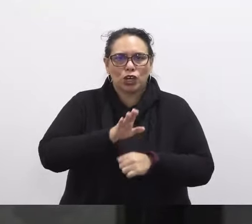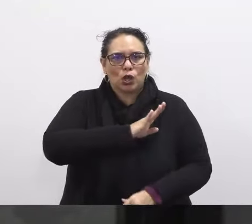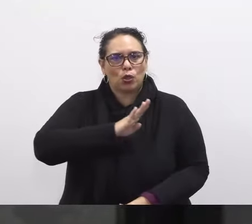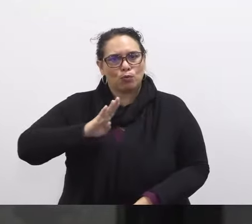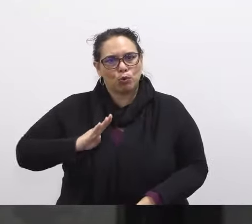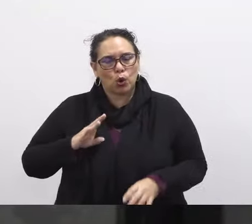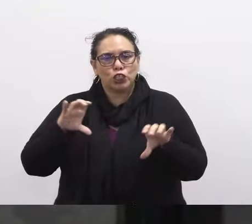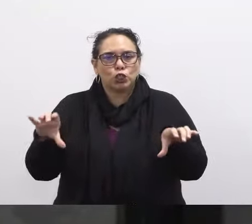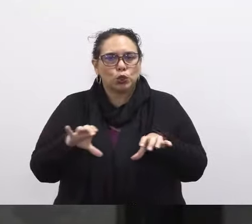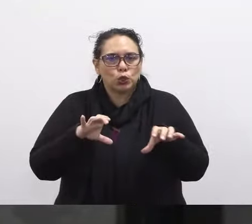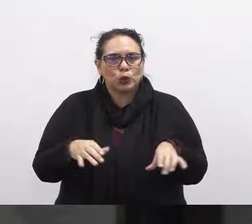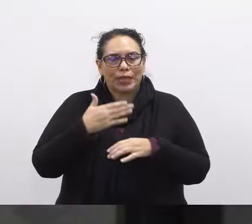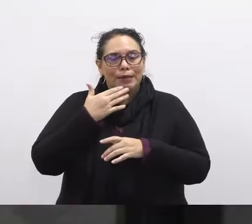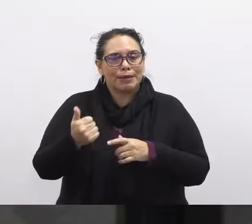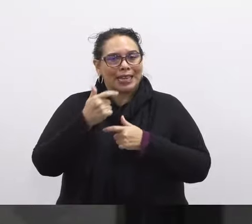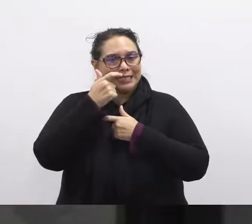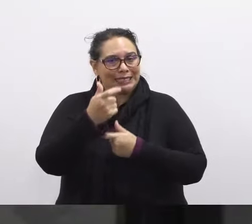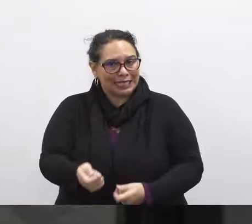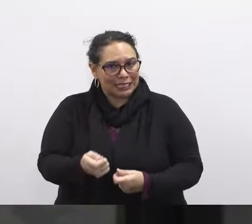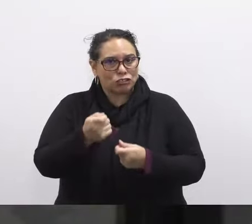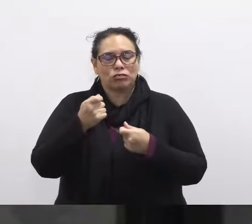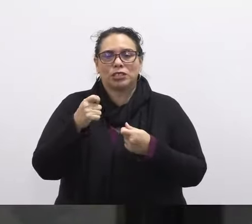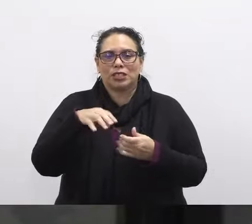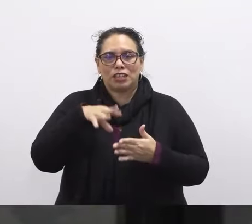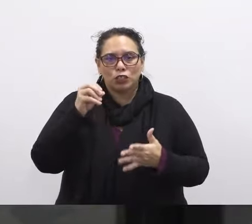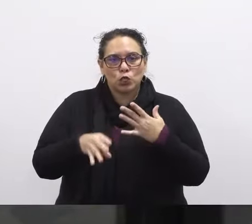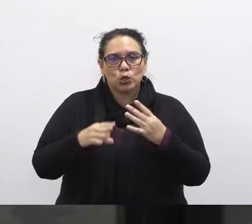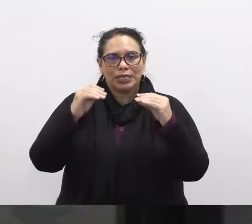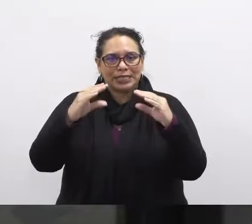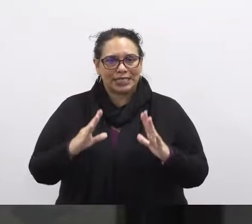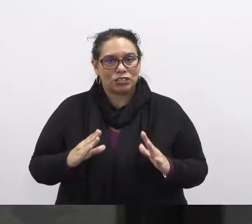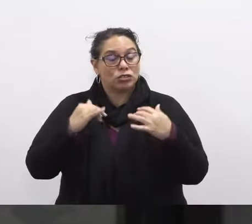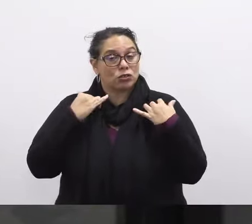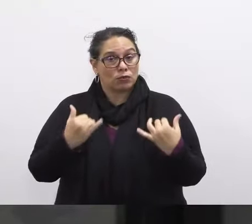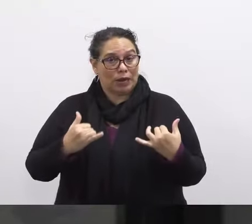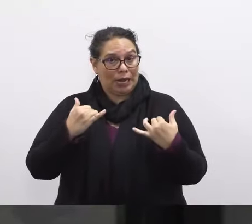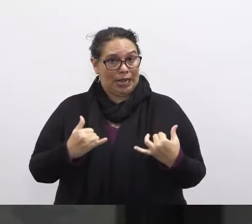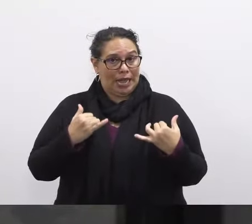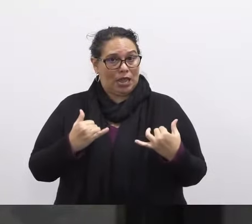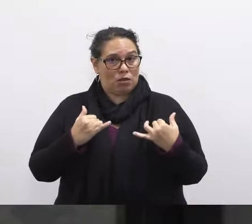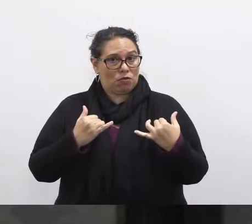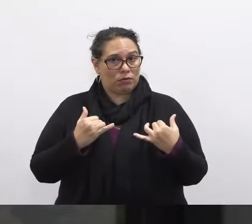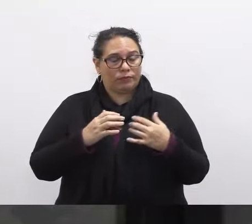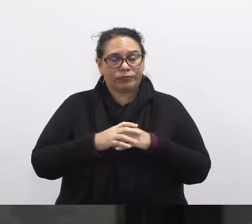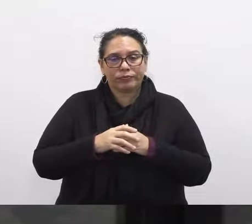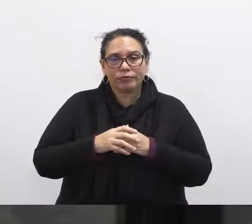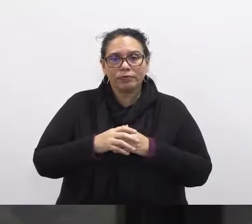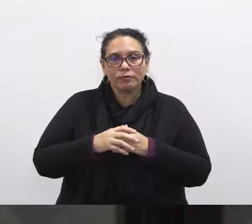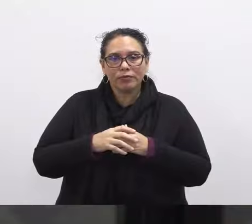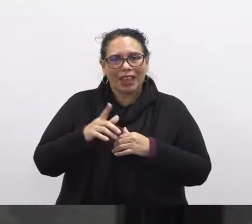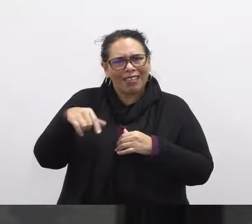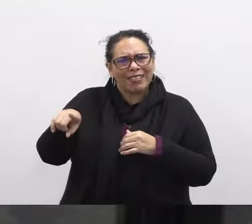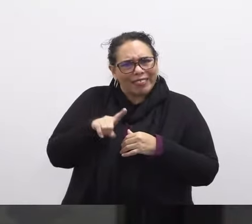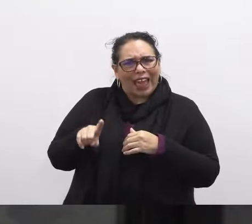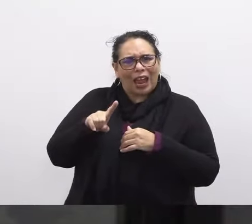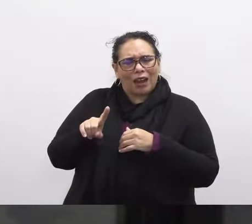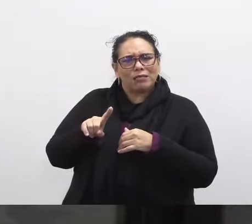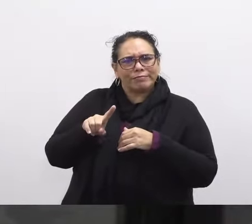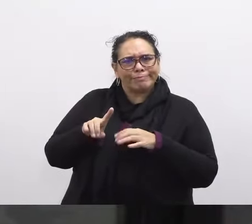to do what is in the best interest of students and teachers. And right now, they're organizing for their future,